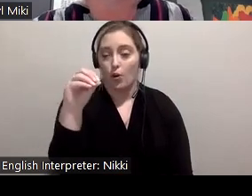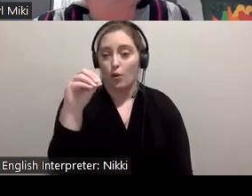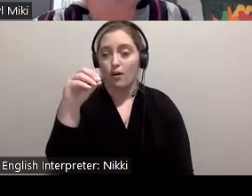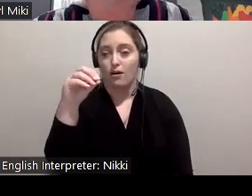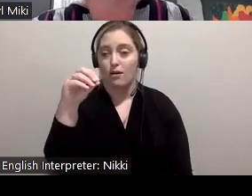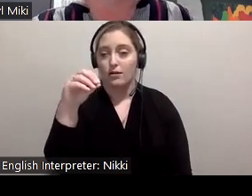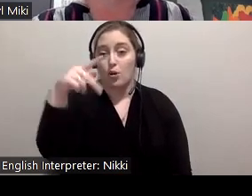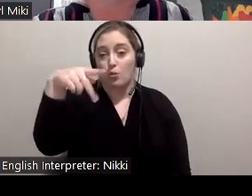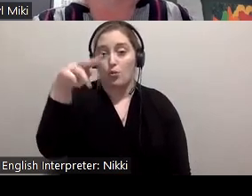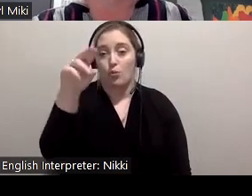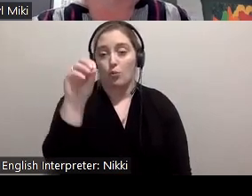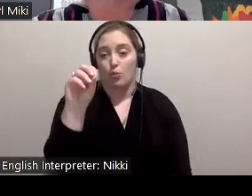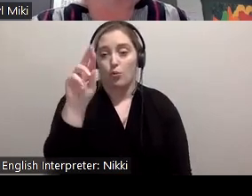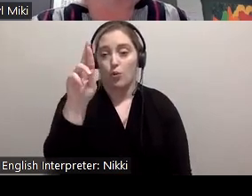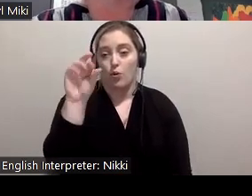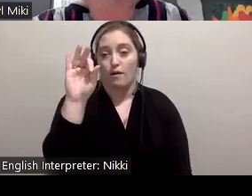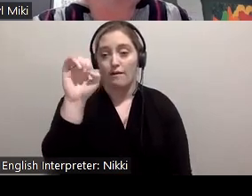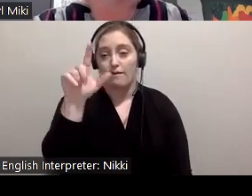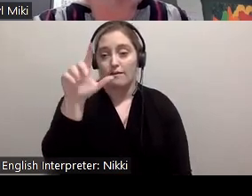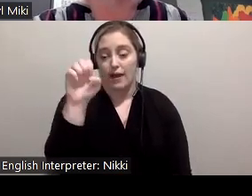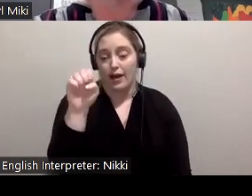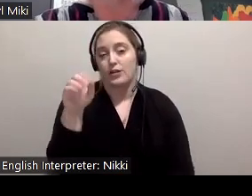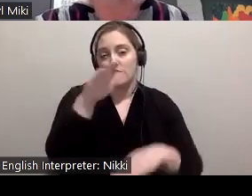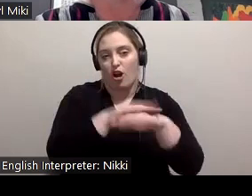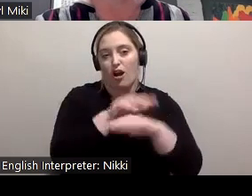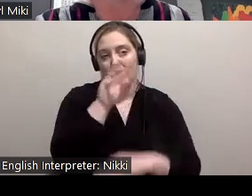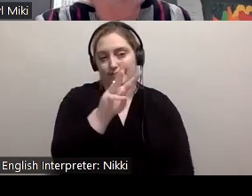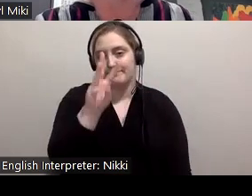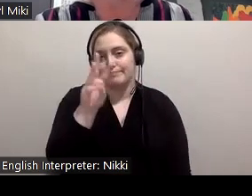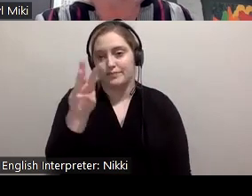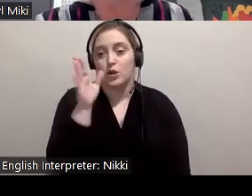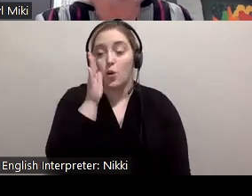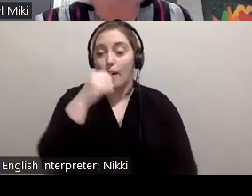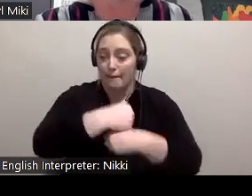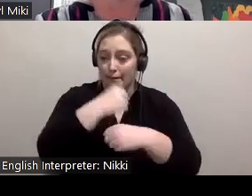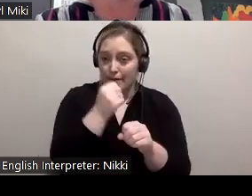site. Uh this is where you create a profile and you here